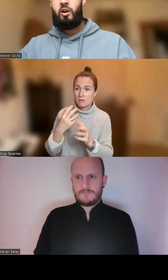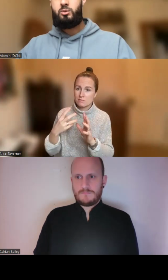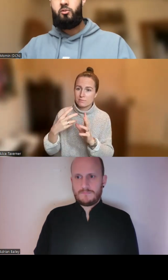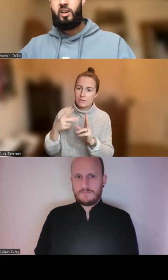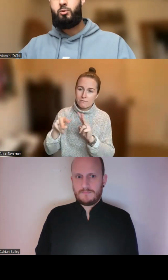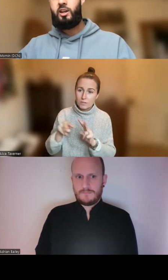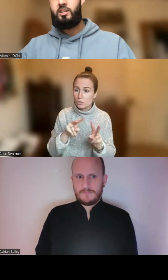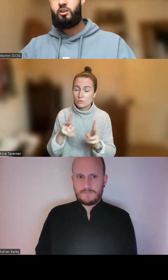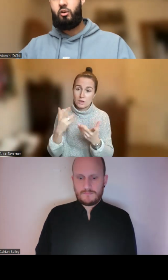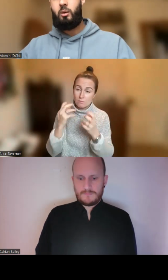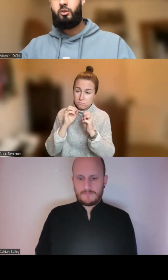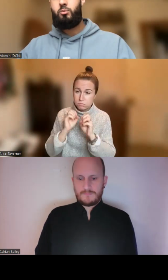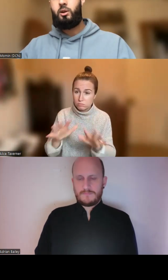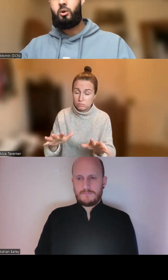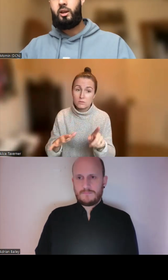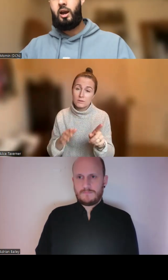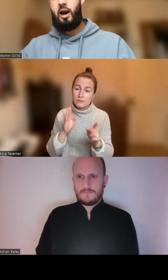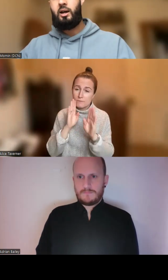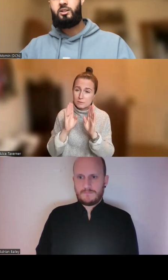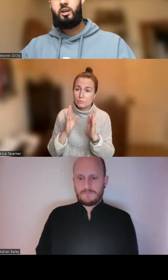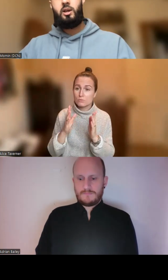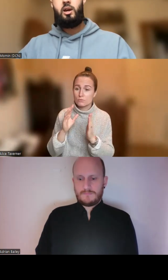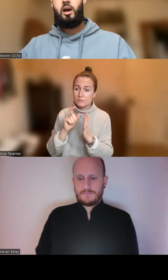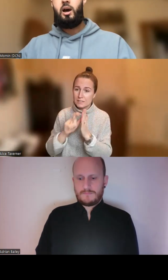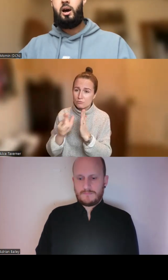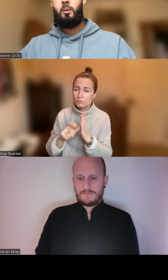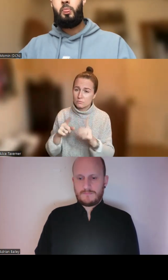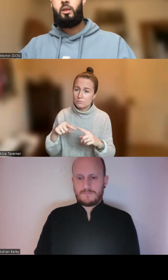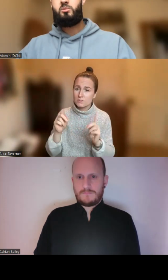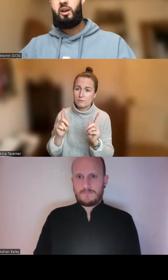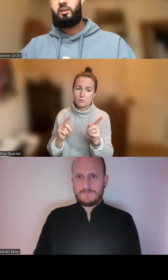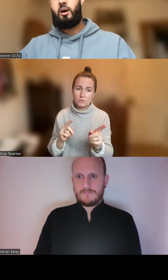Whereas with Facebook and Instagram you'd be looking at spending